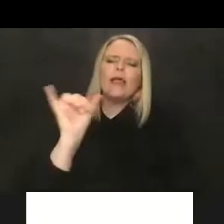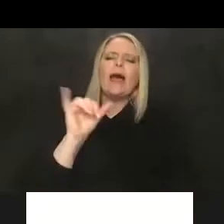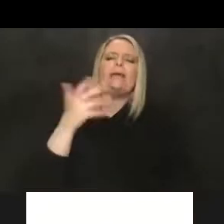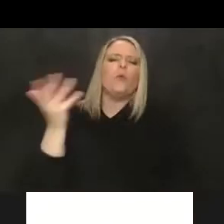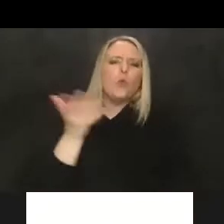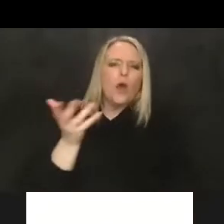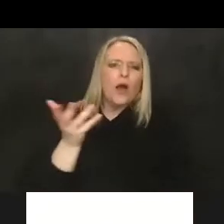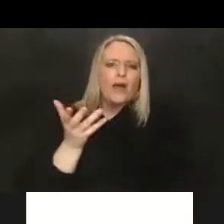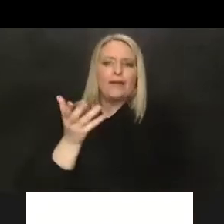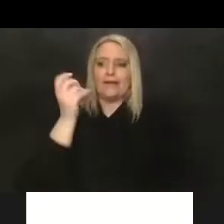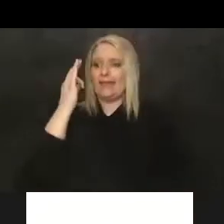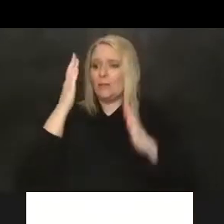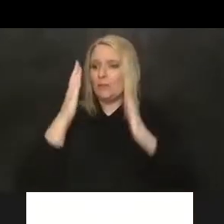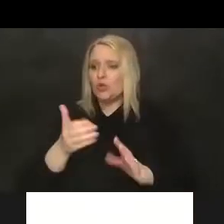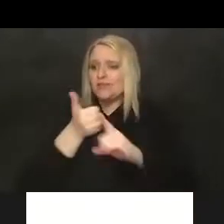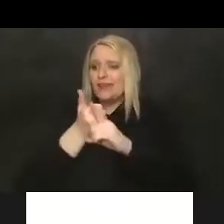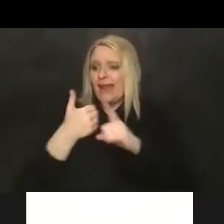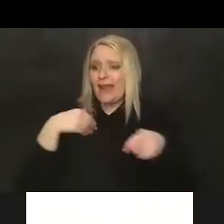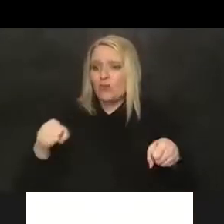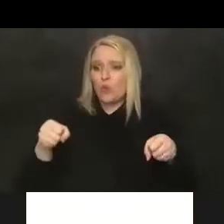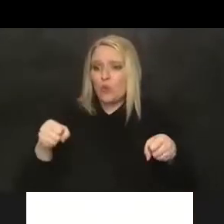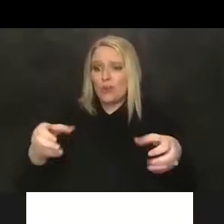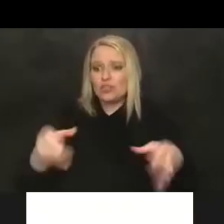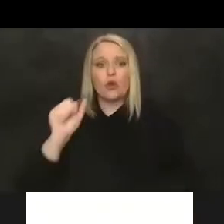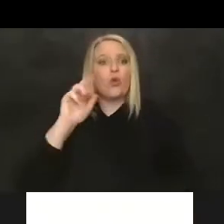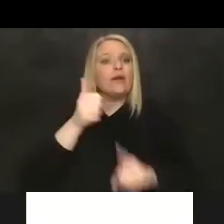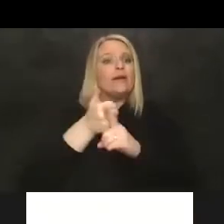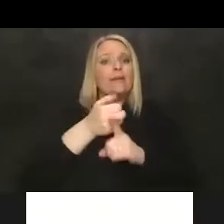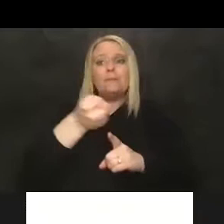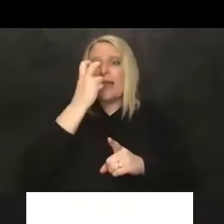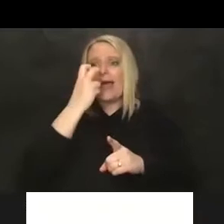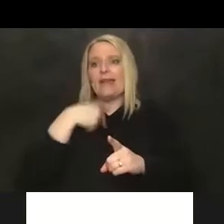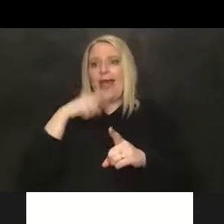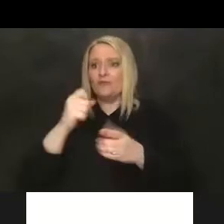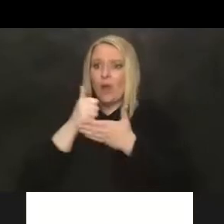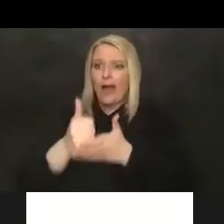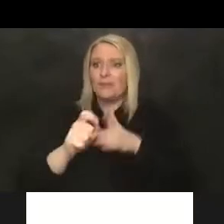is using a chair, somebody who is blind, and I gotta get them out that building where's the fire- you know,